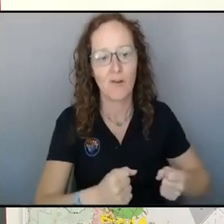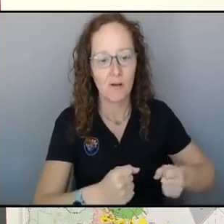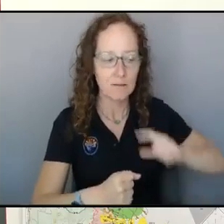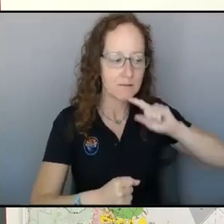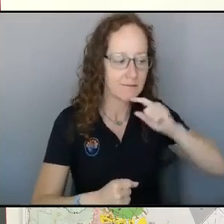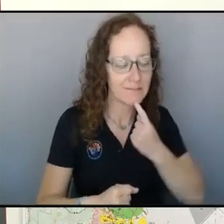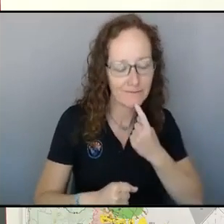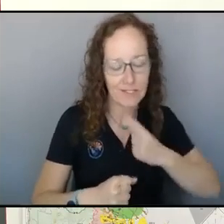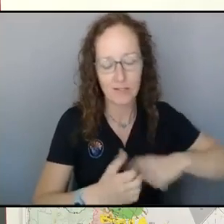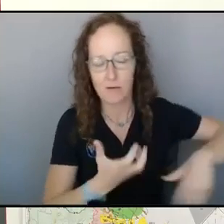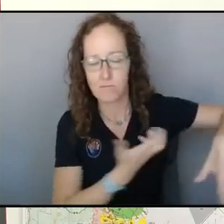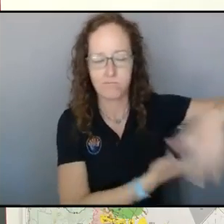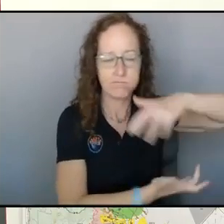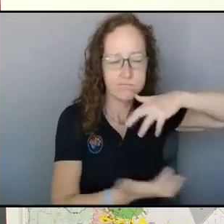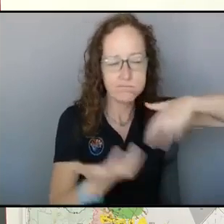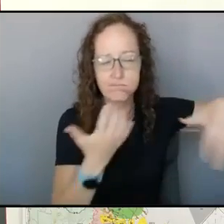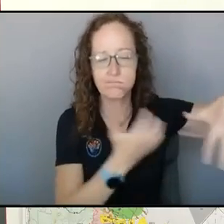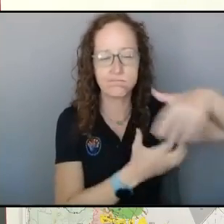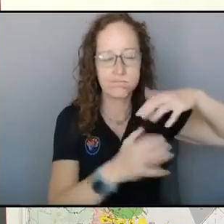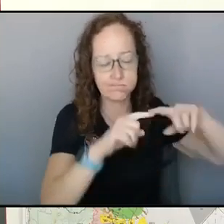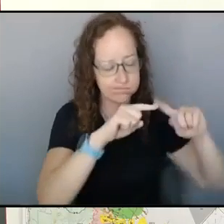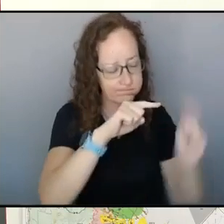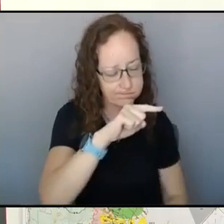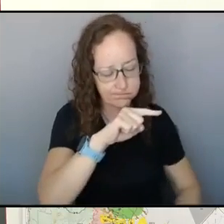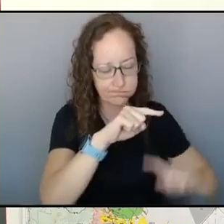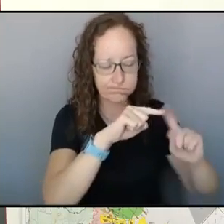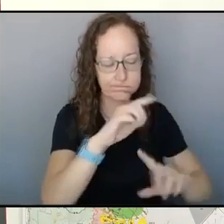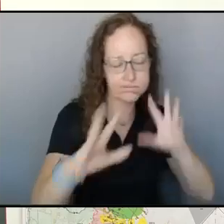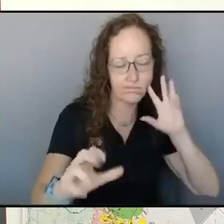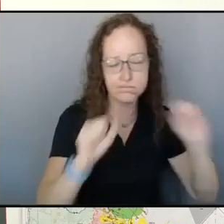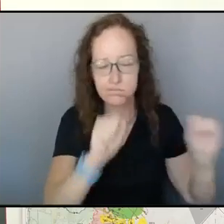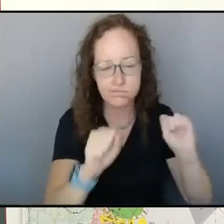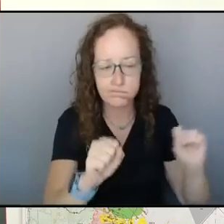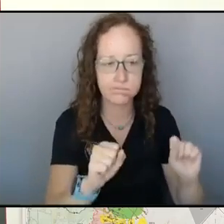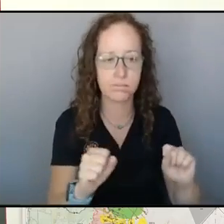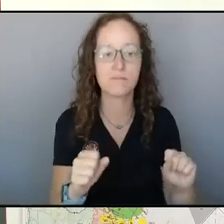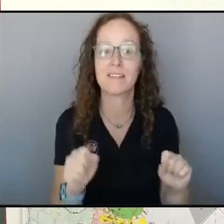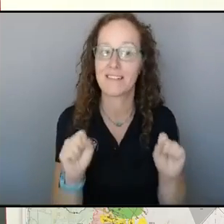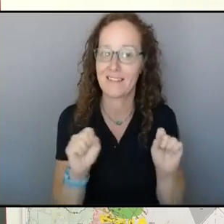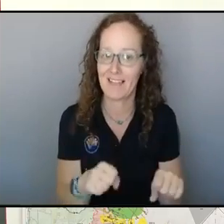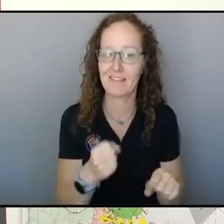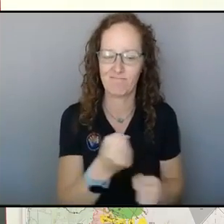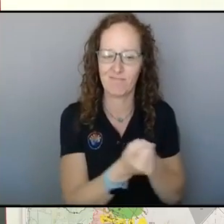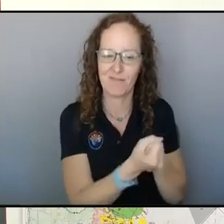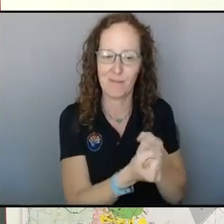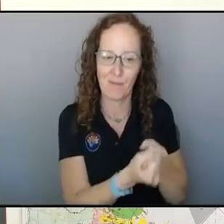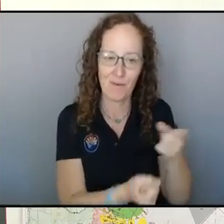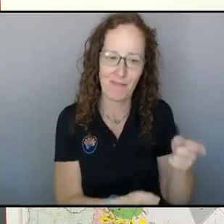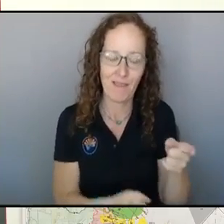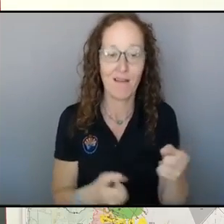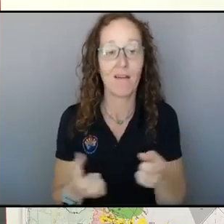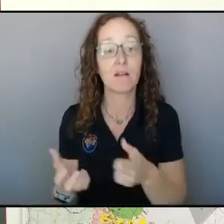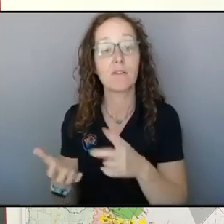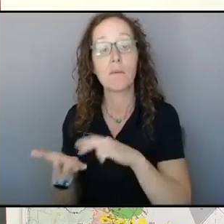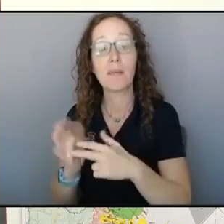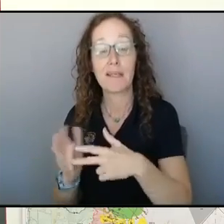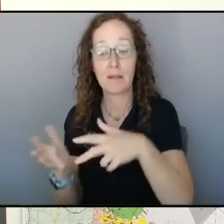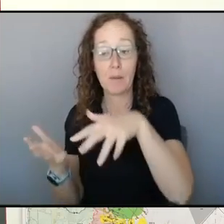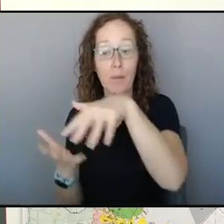majority of the Calf Canyon and Hermits Peak fires, we'll likely see them start out over here. They won't be too much to write